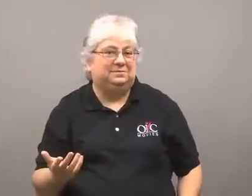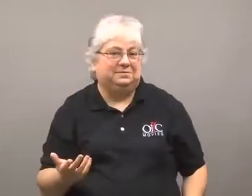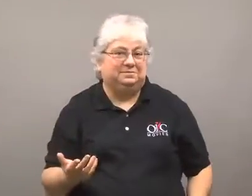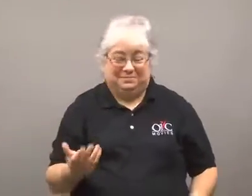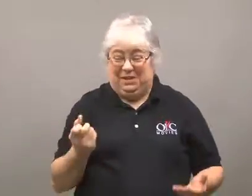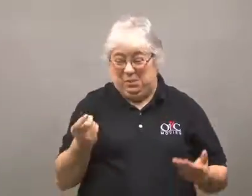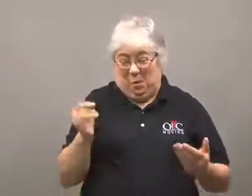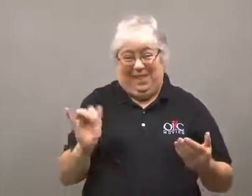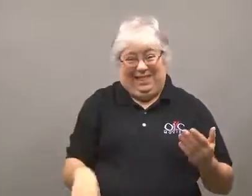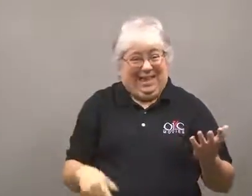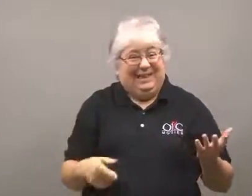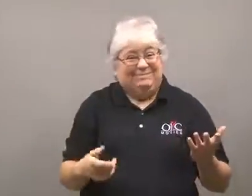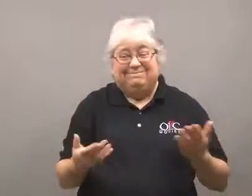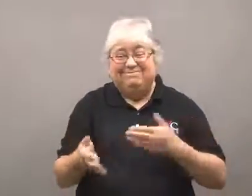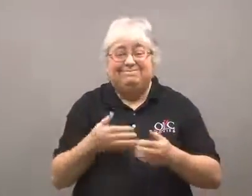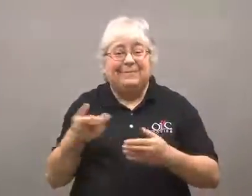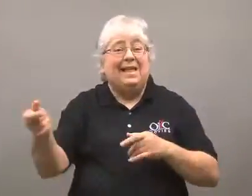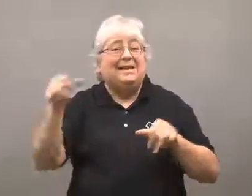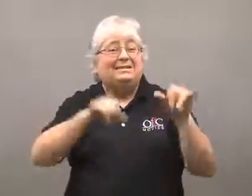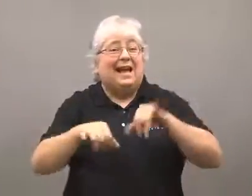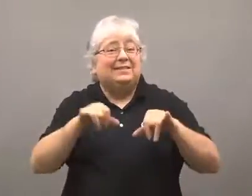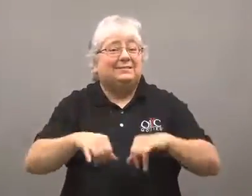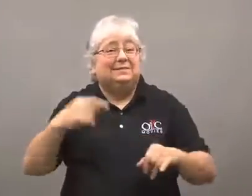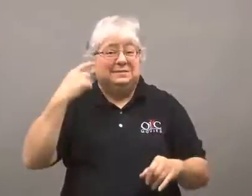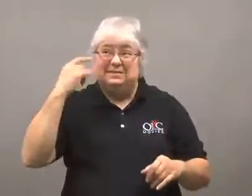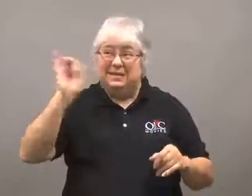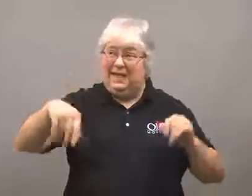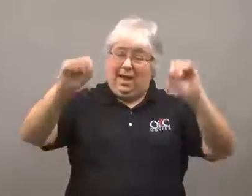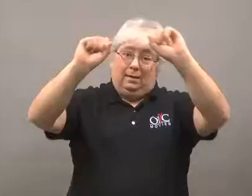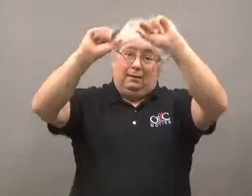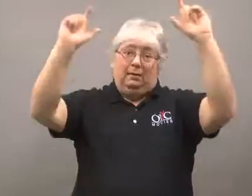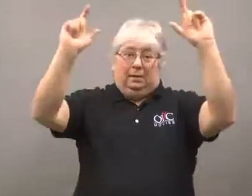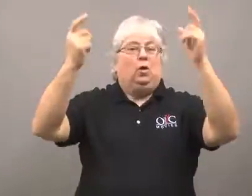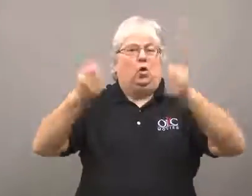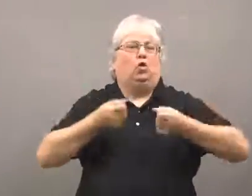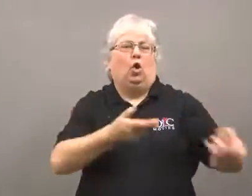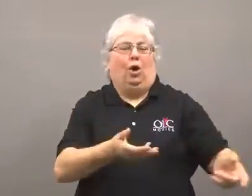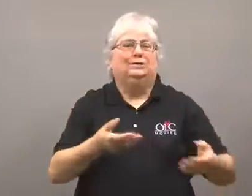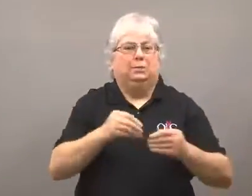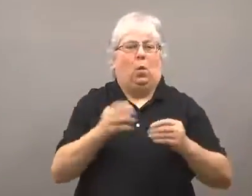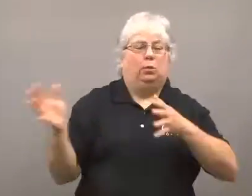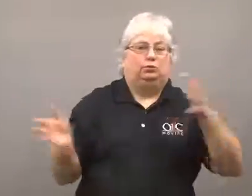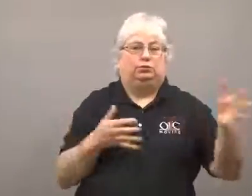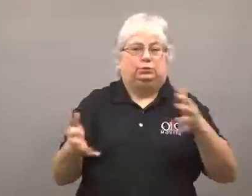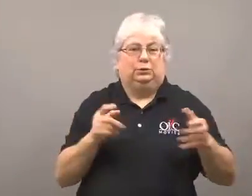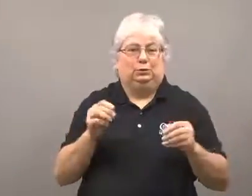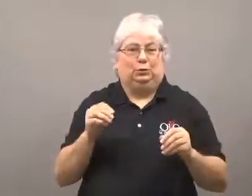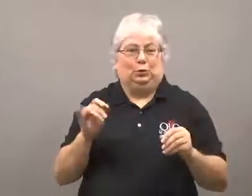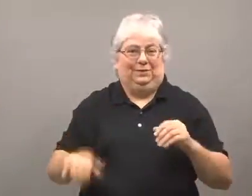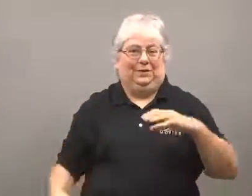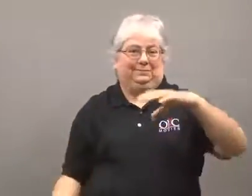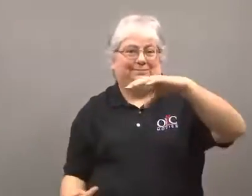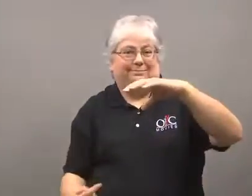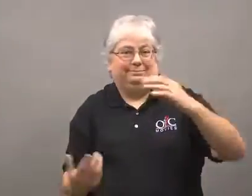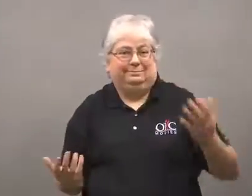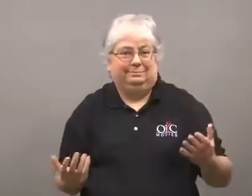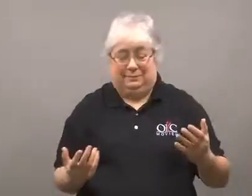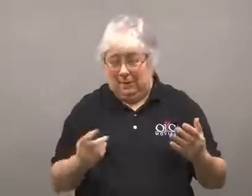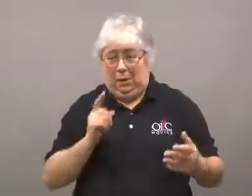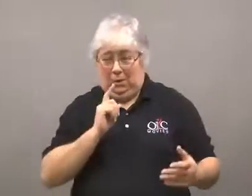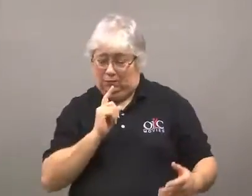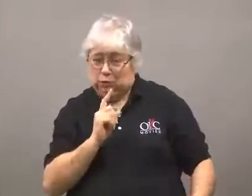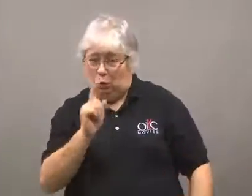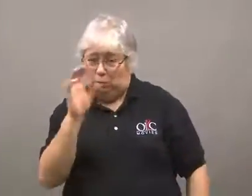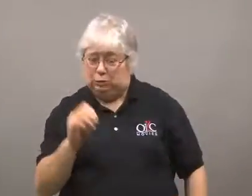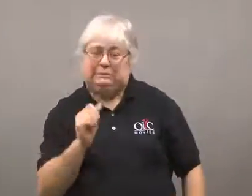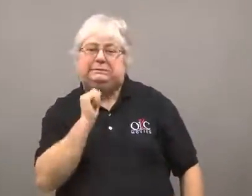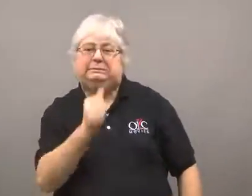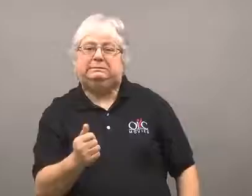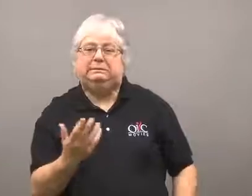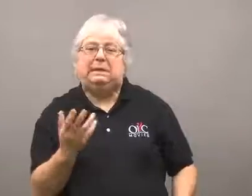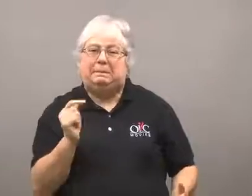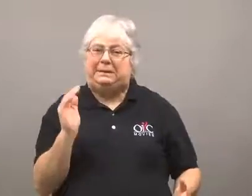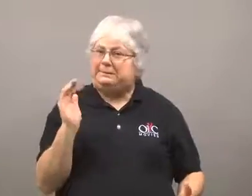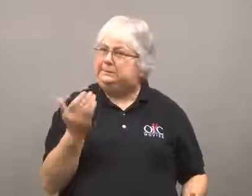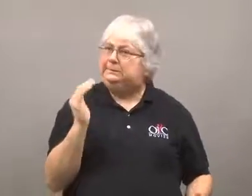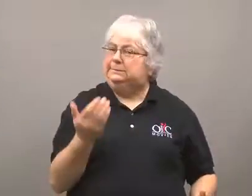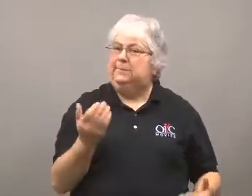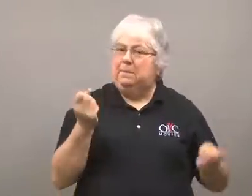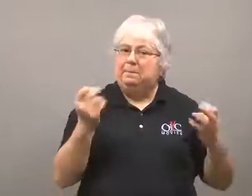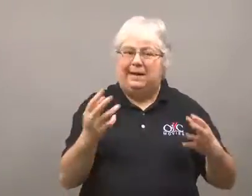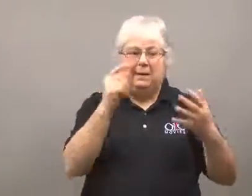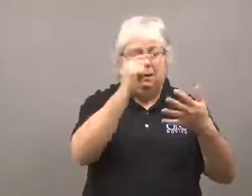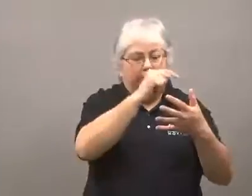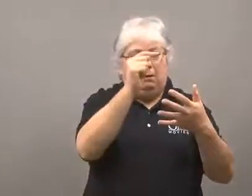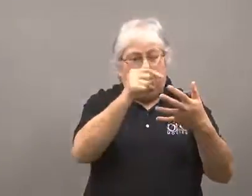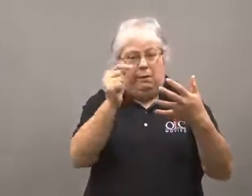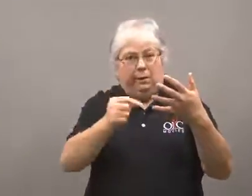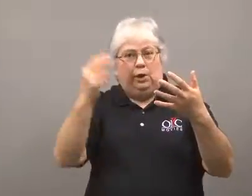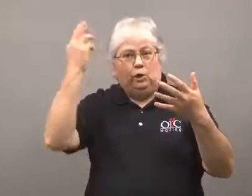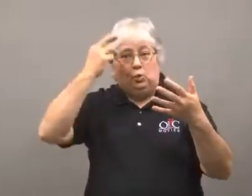At any rate, scientists think the hole is a factor in creating stronger winds.